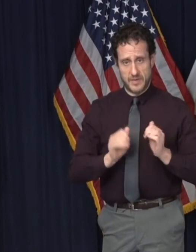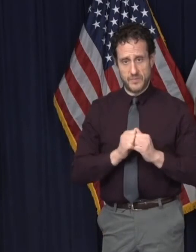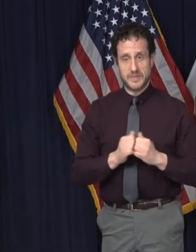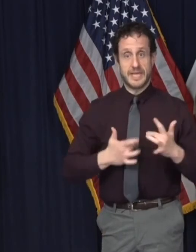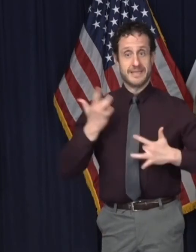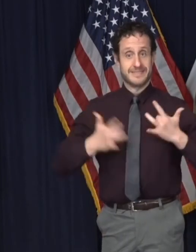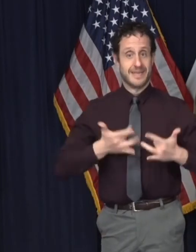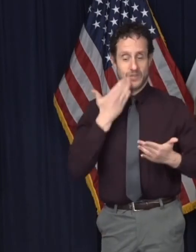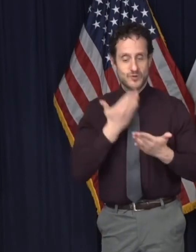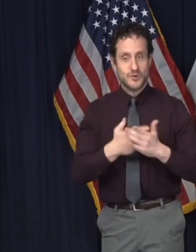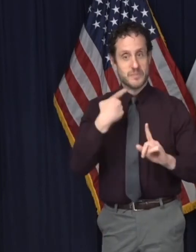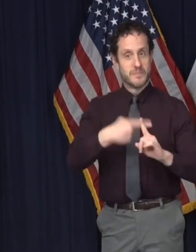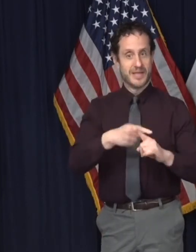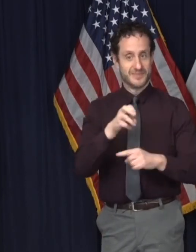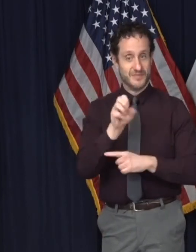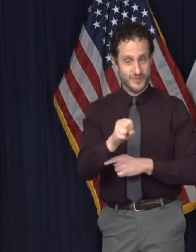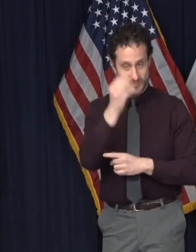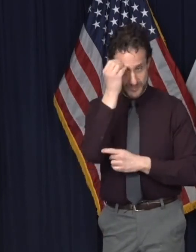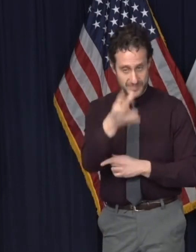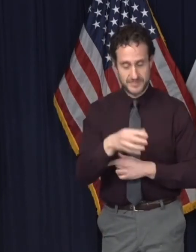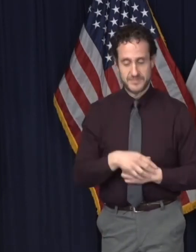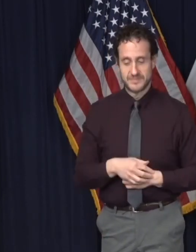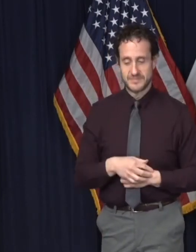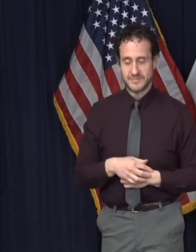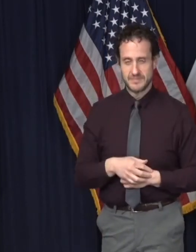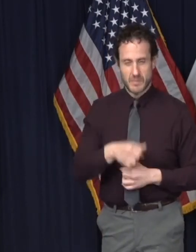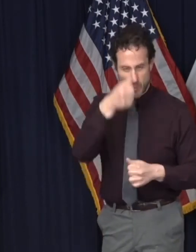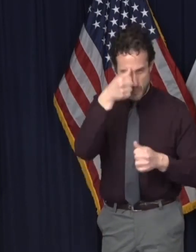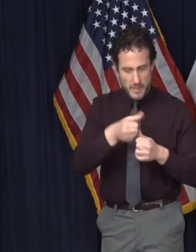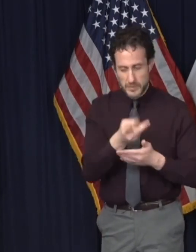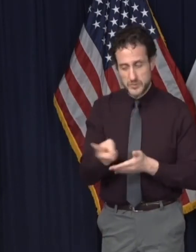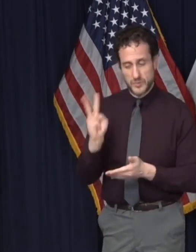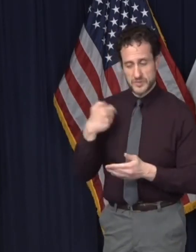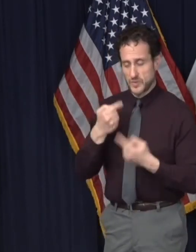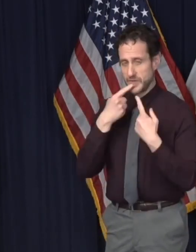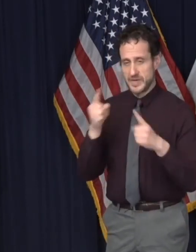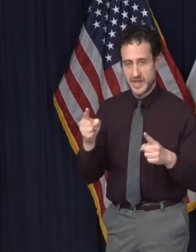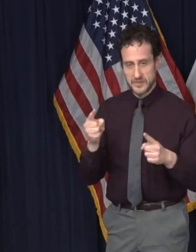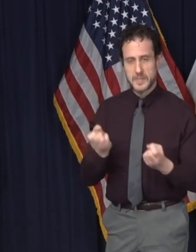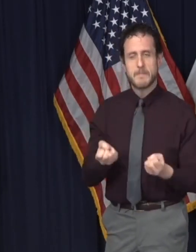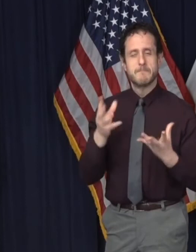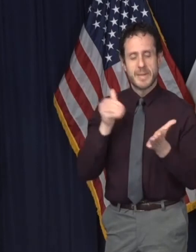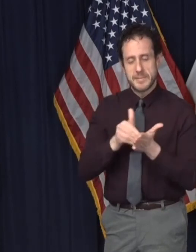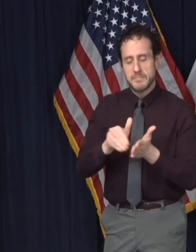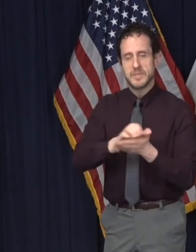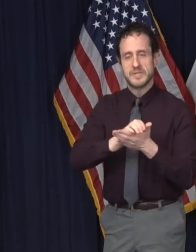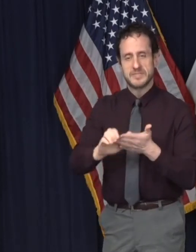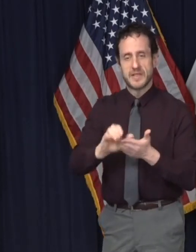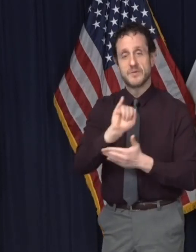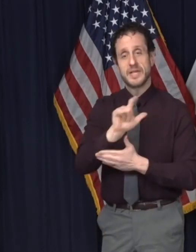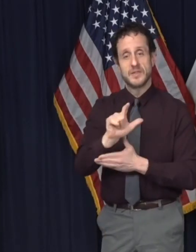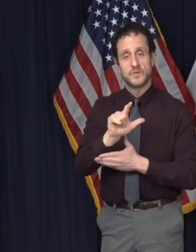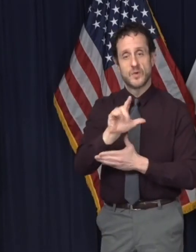TODAY'S PRESS CONFERENCE WITH SOME EXCITING GOOD NEWS. TWO WEEKS BACK WE ANNOUNCED A